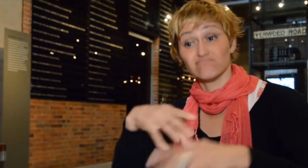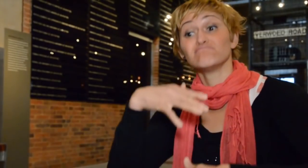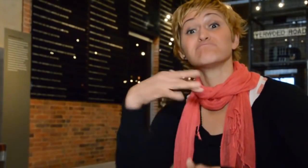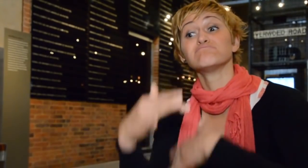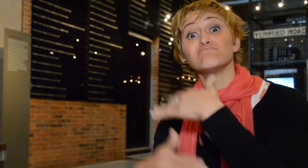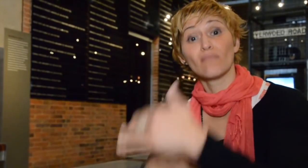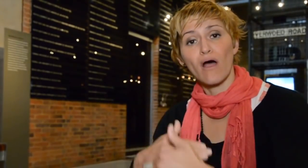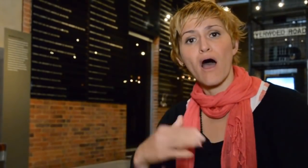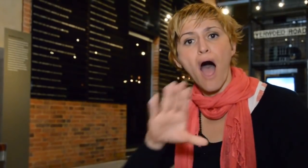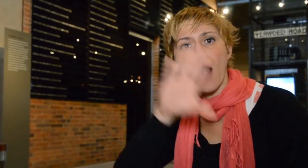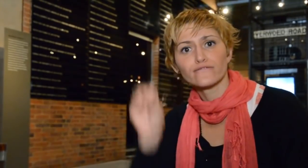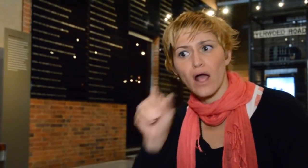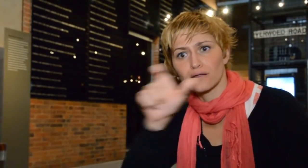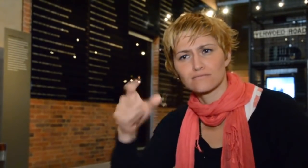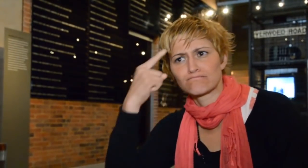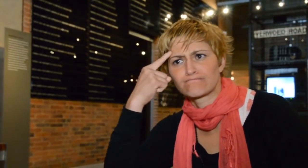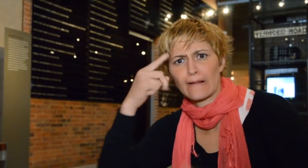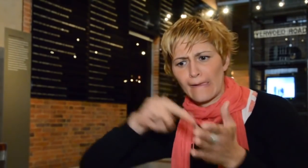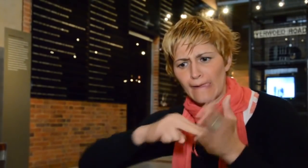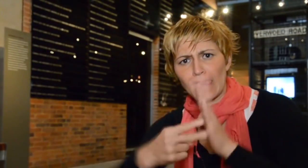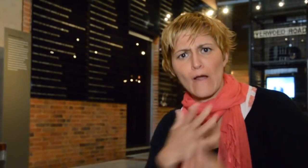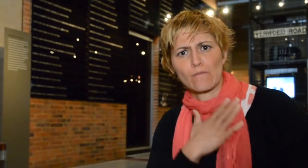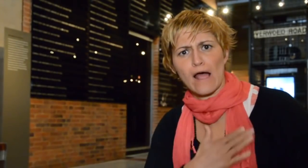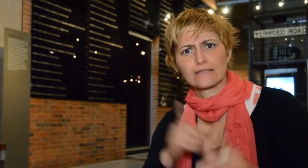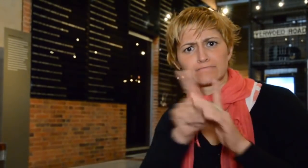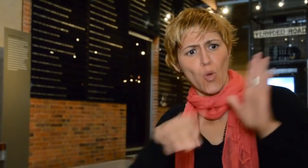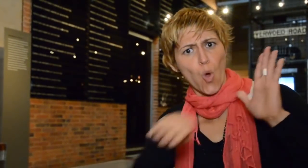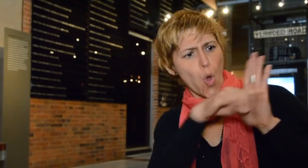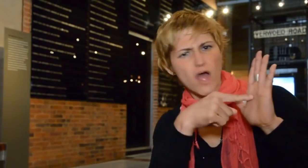Africa were persistent on looking for loopholes around